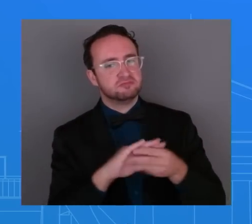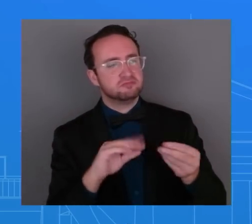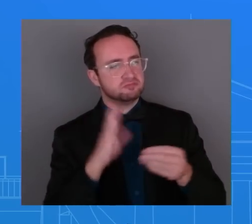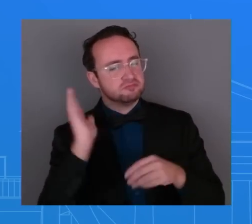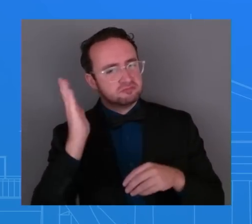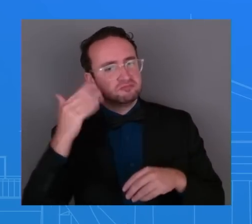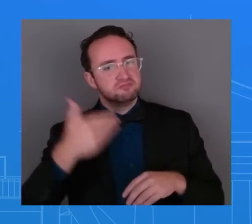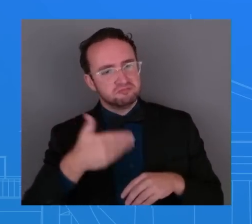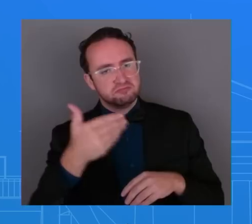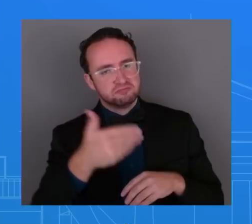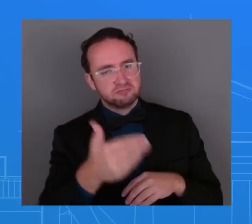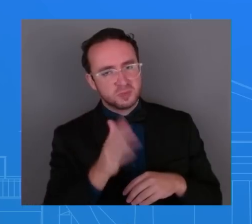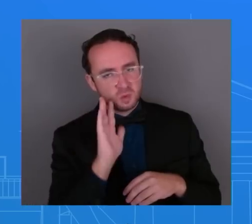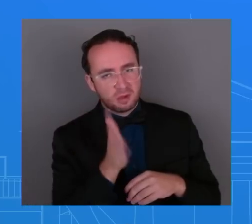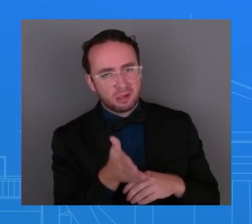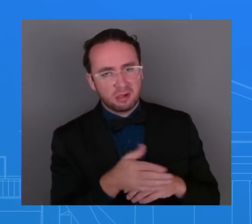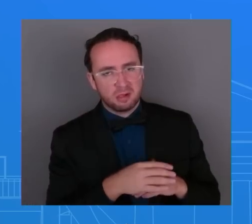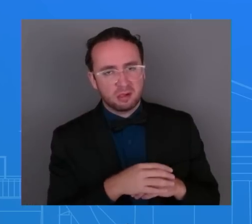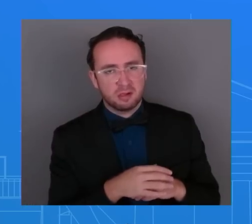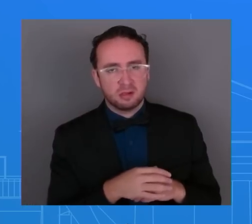to deliver hundreds of ballistic missiles to Russia?